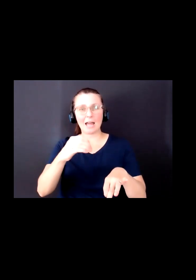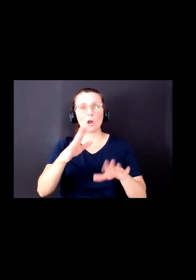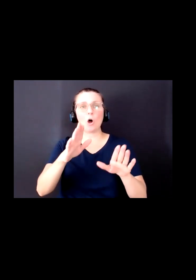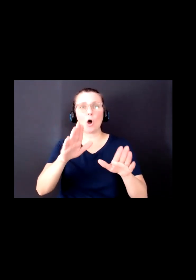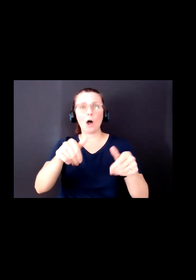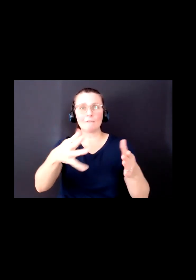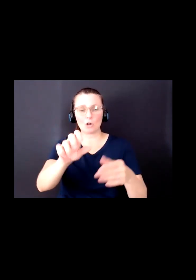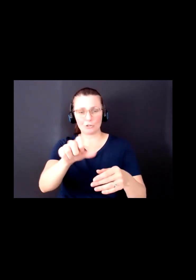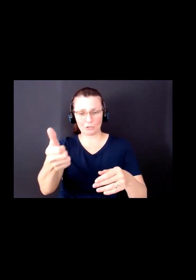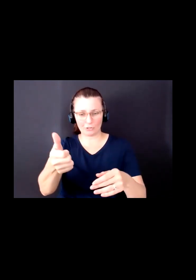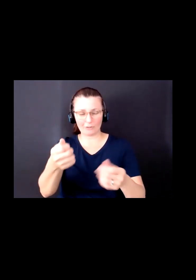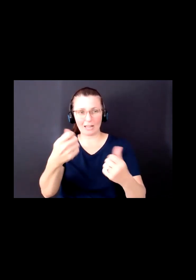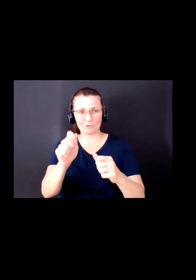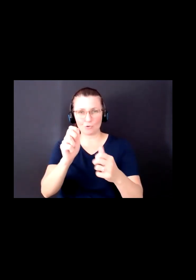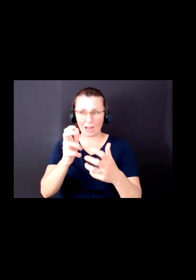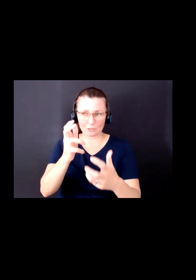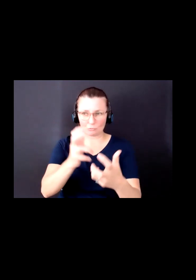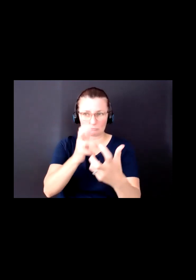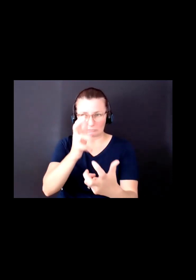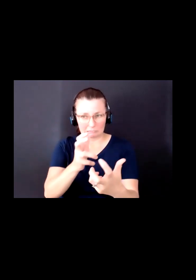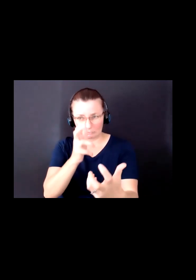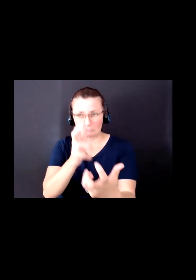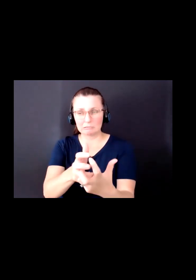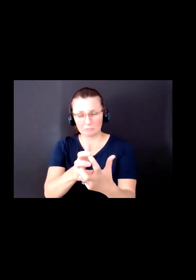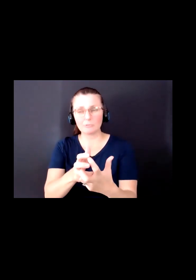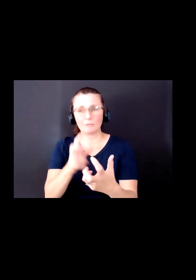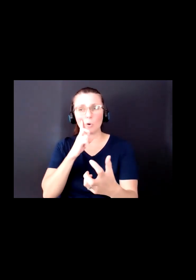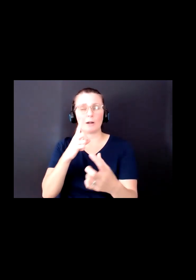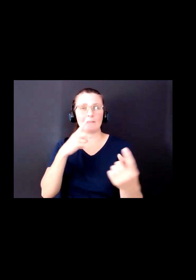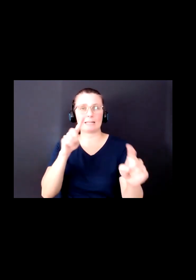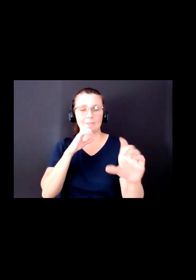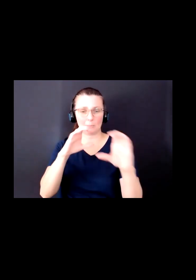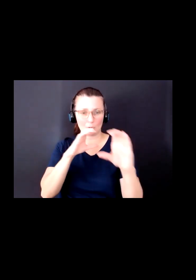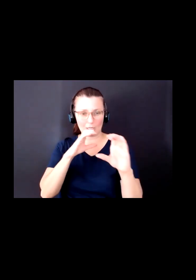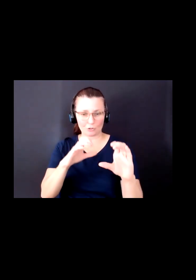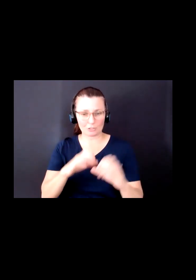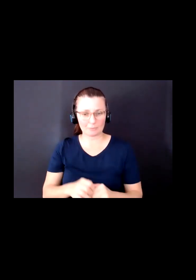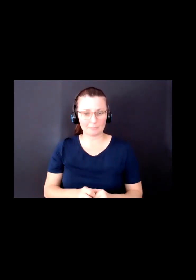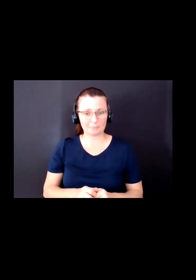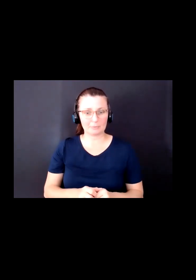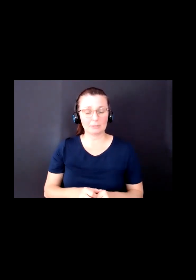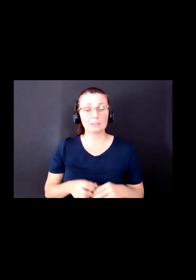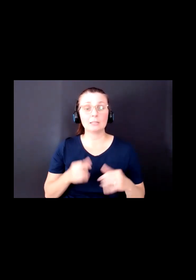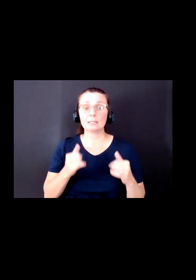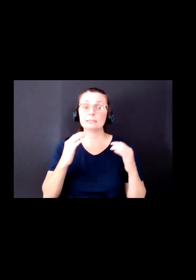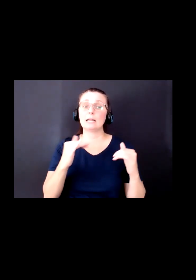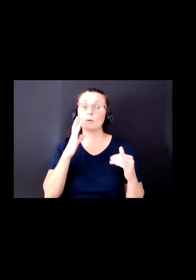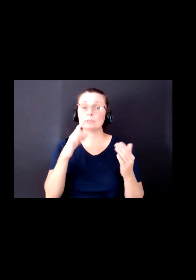individual so they can communicate effectively. So, now we're going to talk about a few instances in which an entity may not